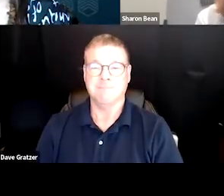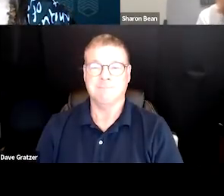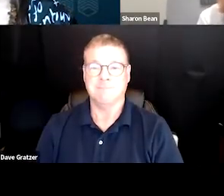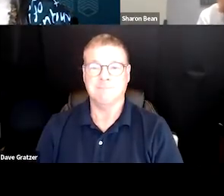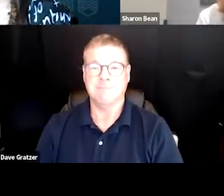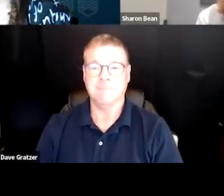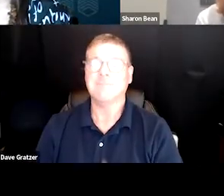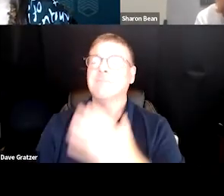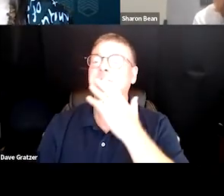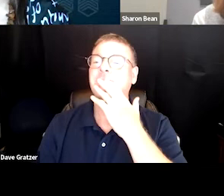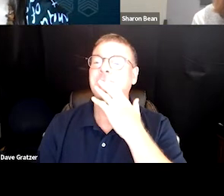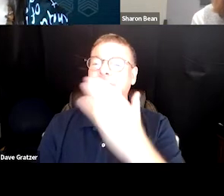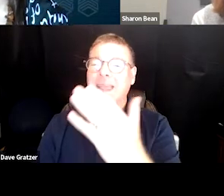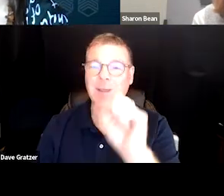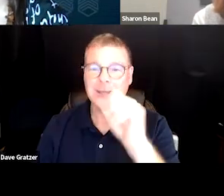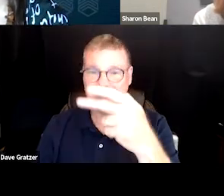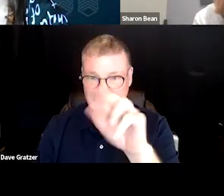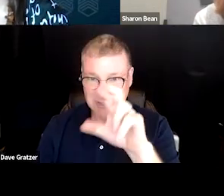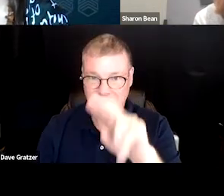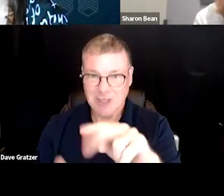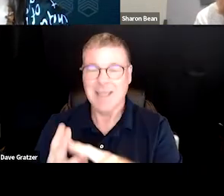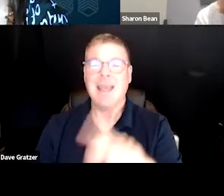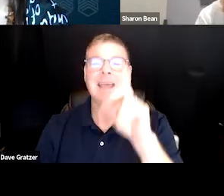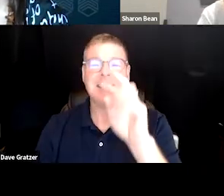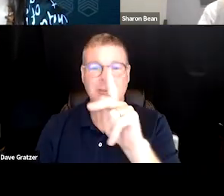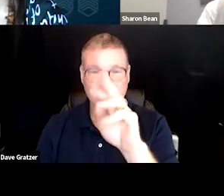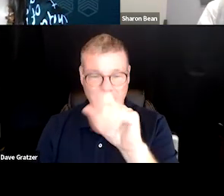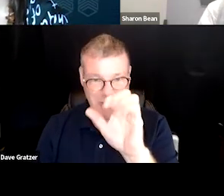Thank you, Sharon. And thank you, Dr. Krawczyk and Steve Fishbein